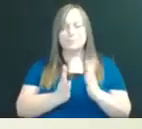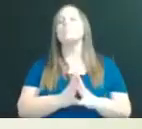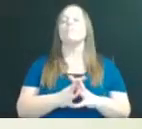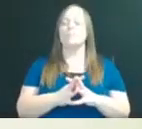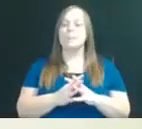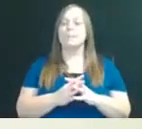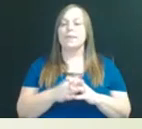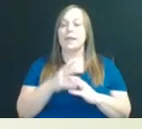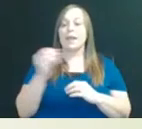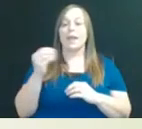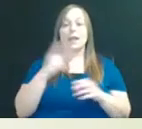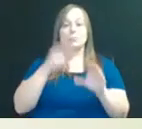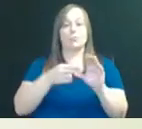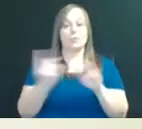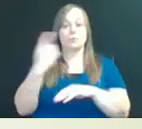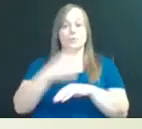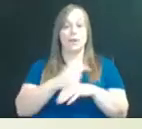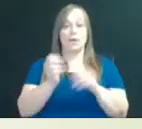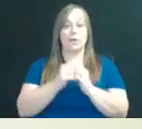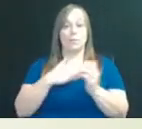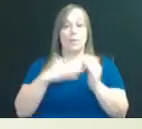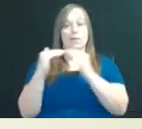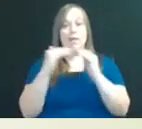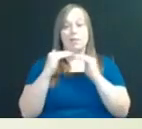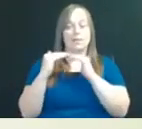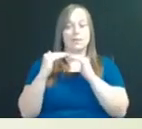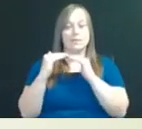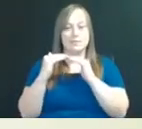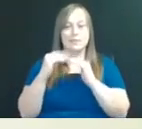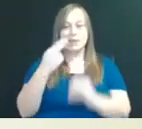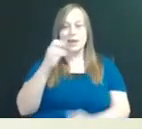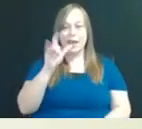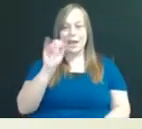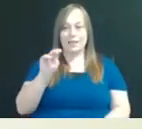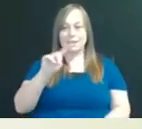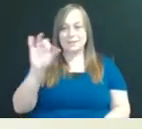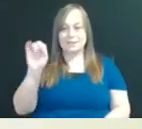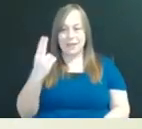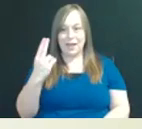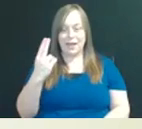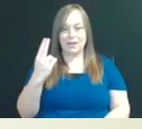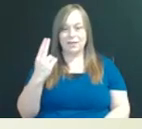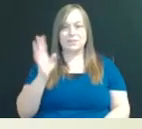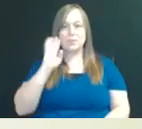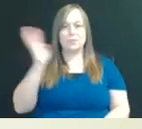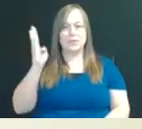and I'm joined here today with my colleagues, Helen and Zach. And they're going to be presenting